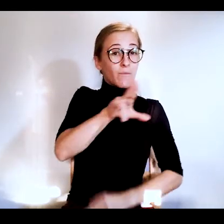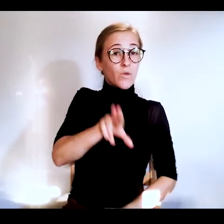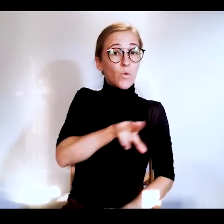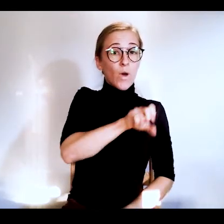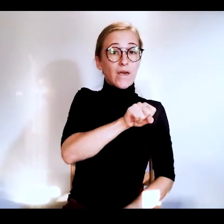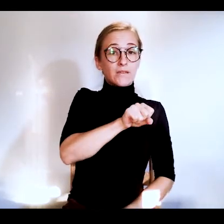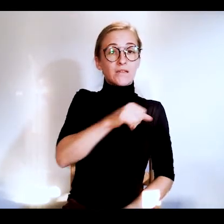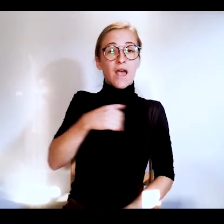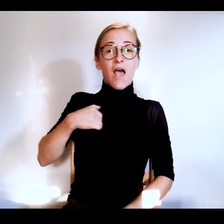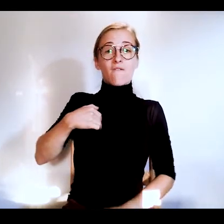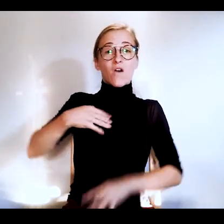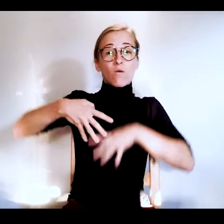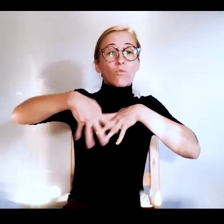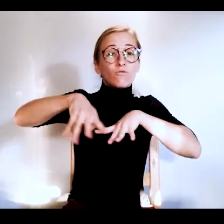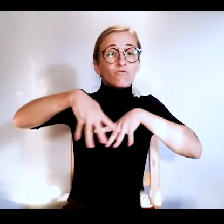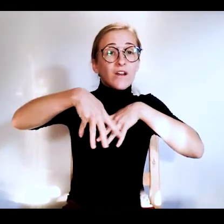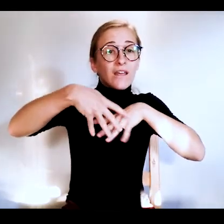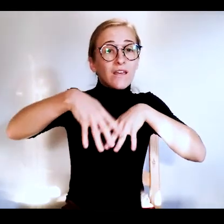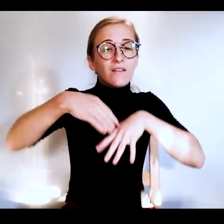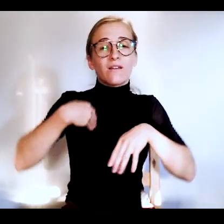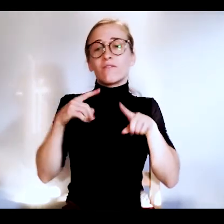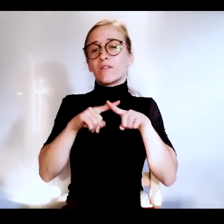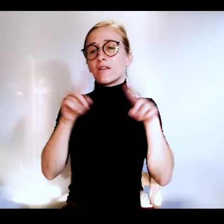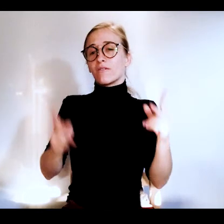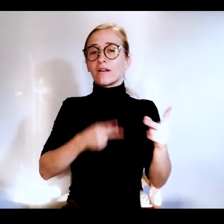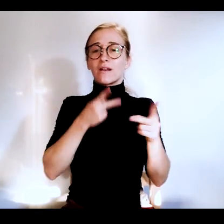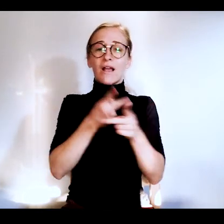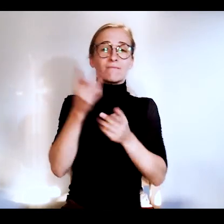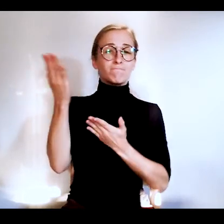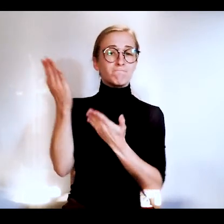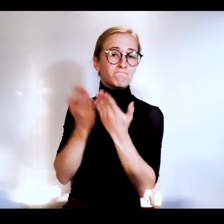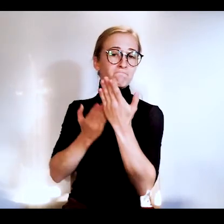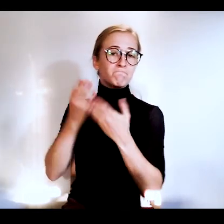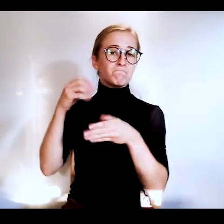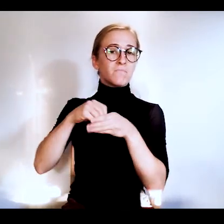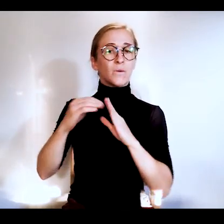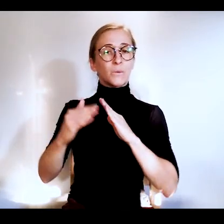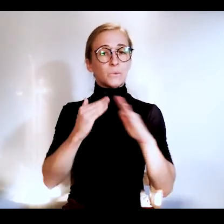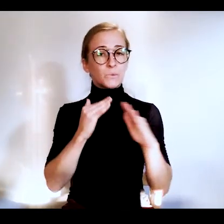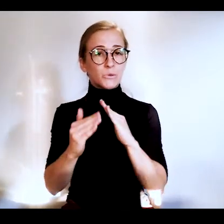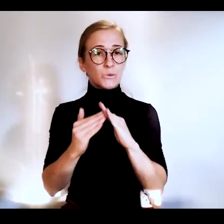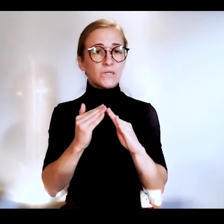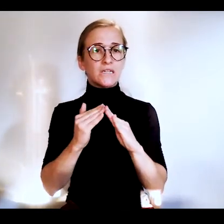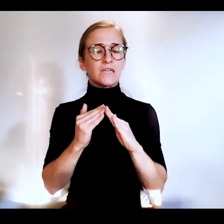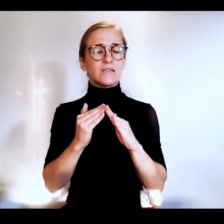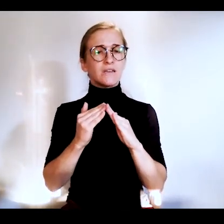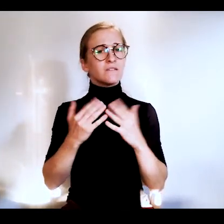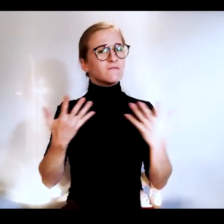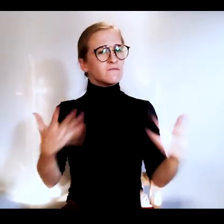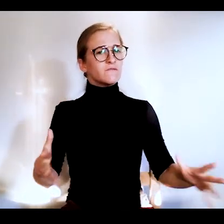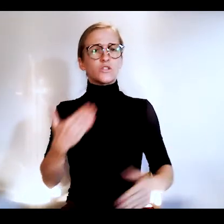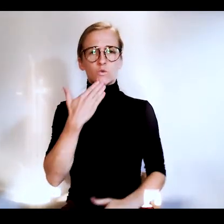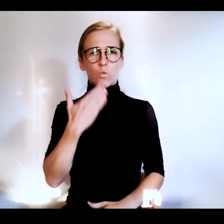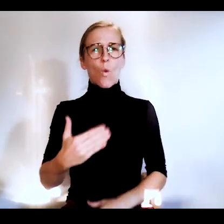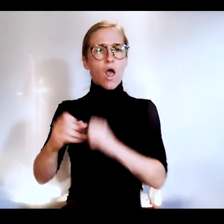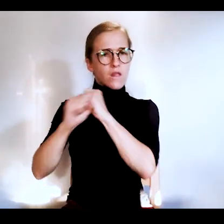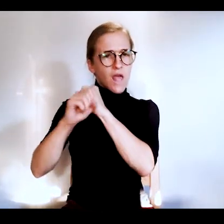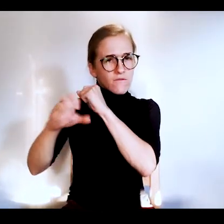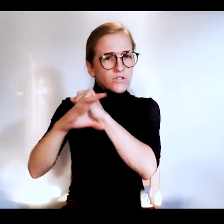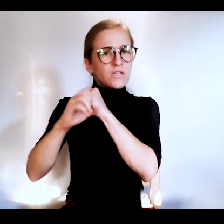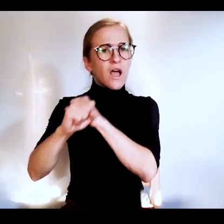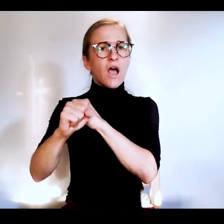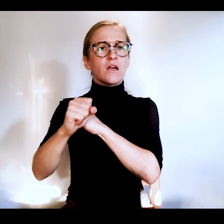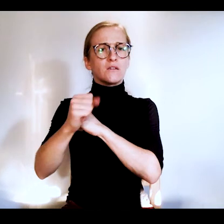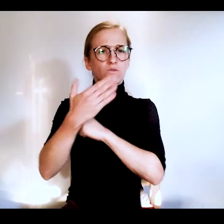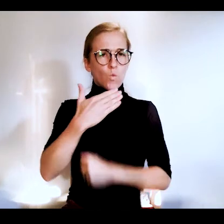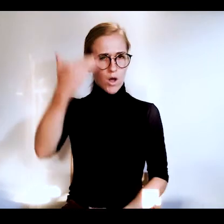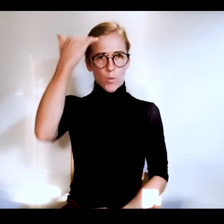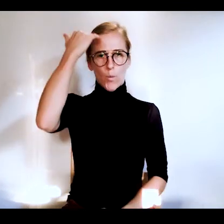there are parades, different types of services in the community that are well advertised.